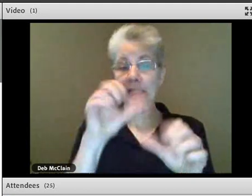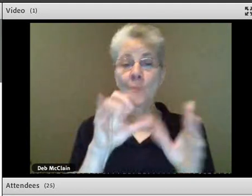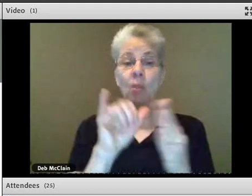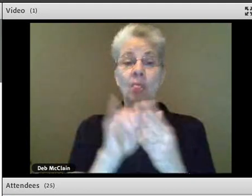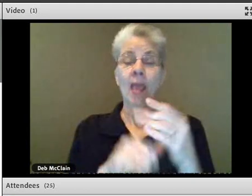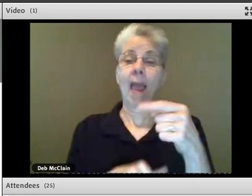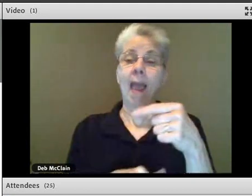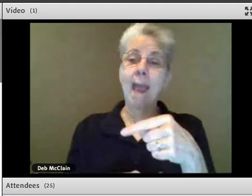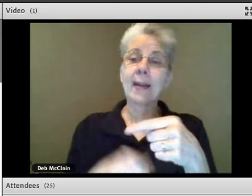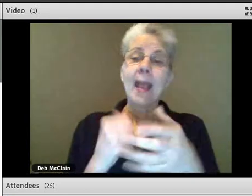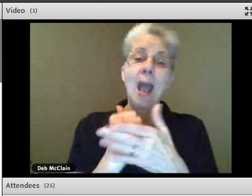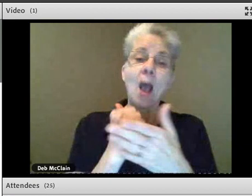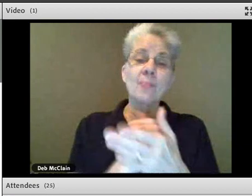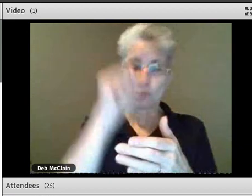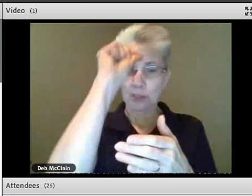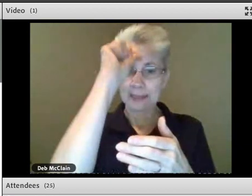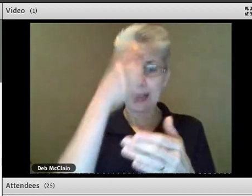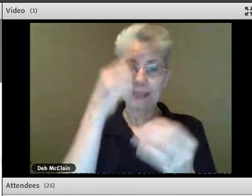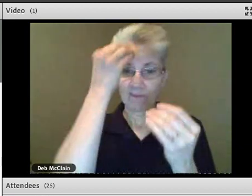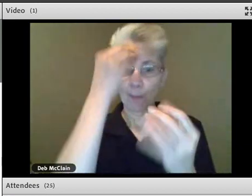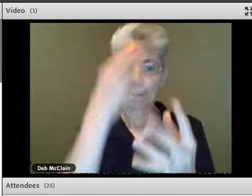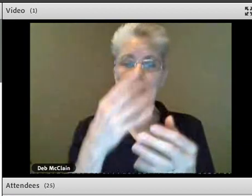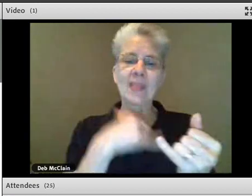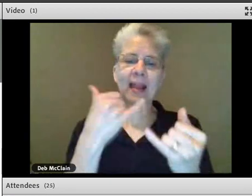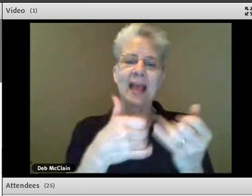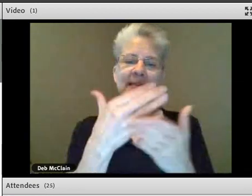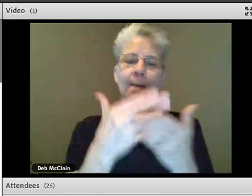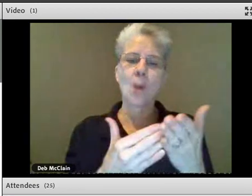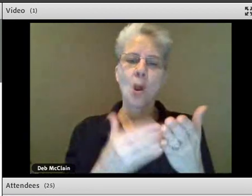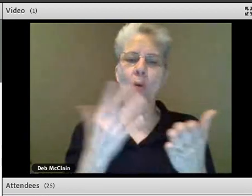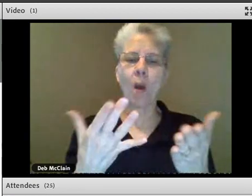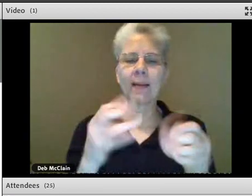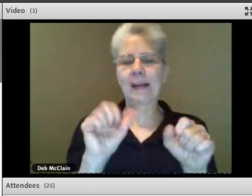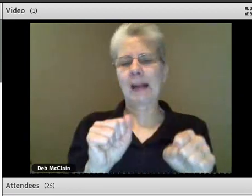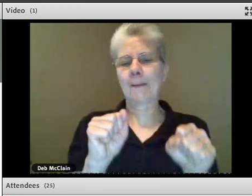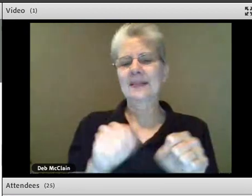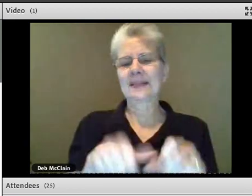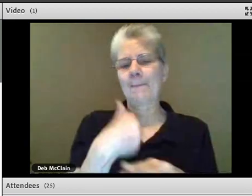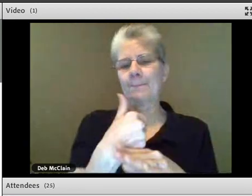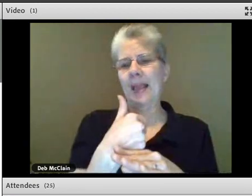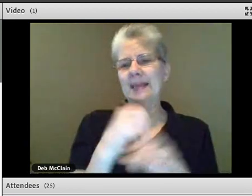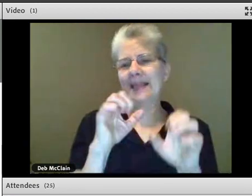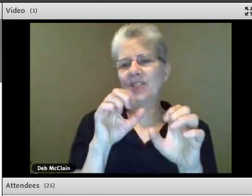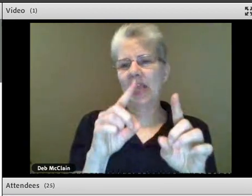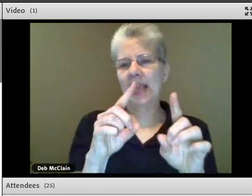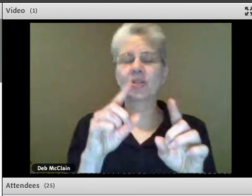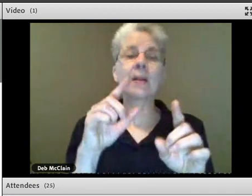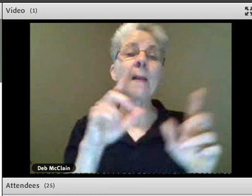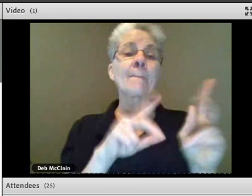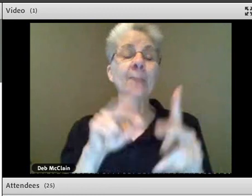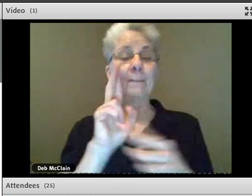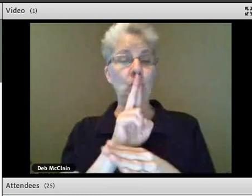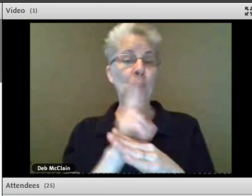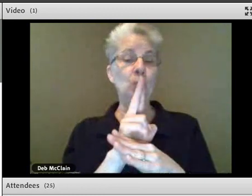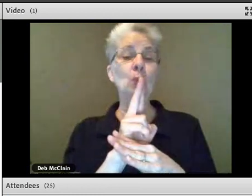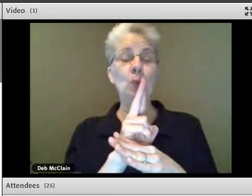and they can retain the information, and the last piece is competency-based education, where people can use LMSes